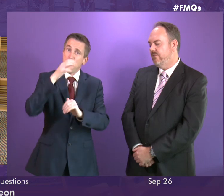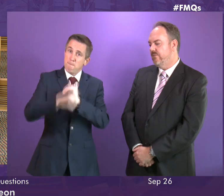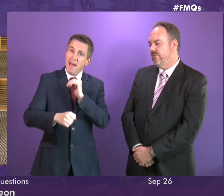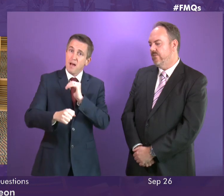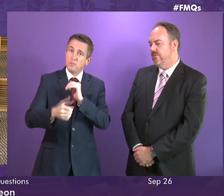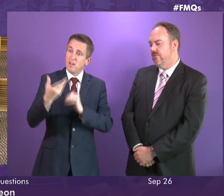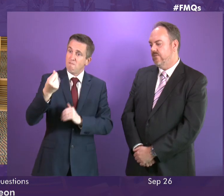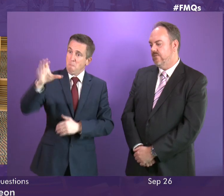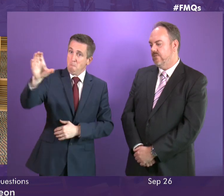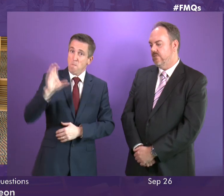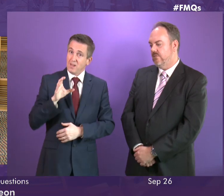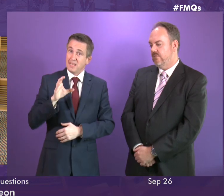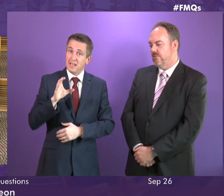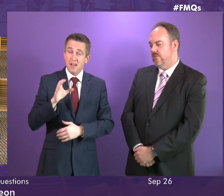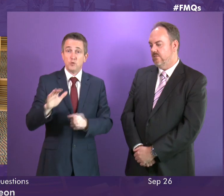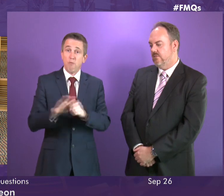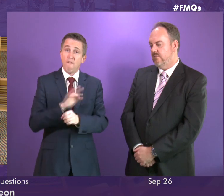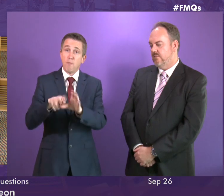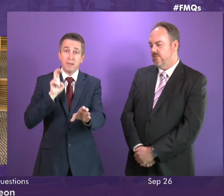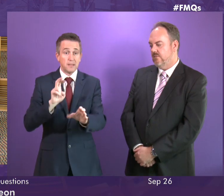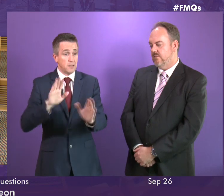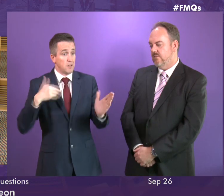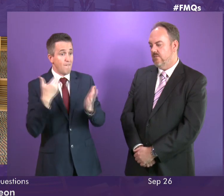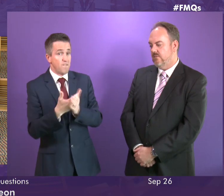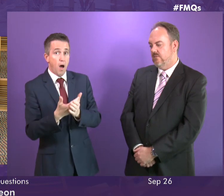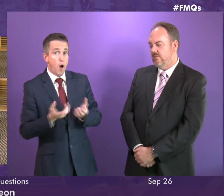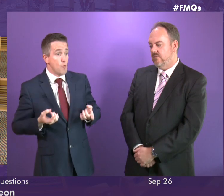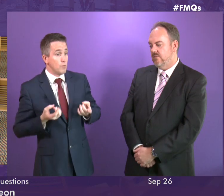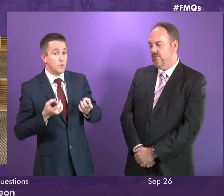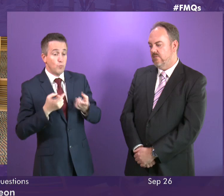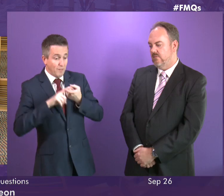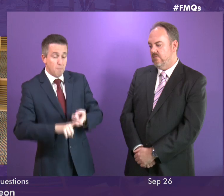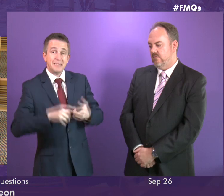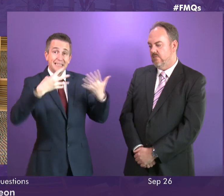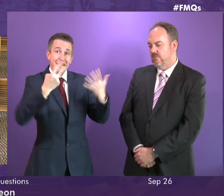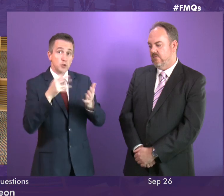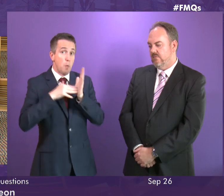of consequentials that we have received; so far we have committed £92 million of that,